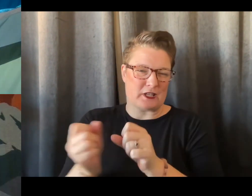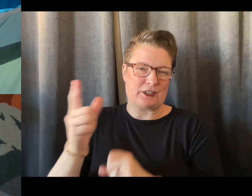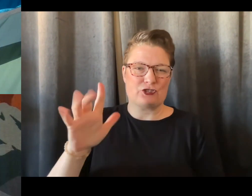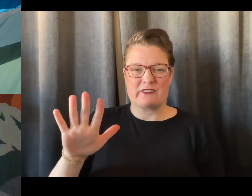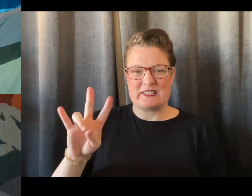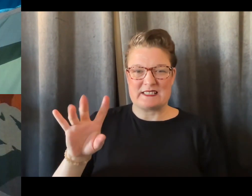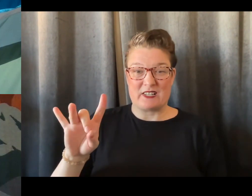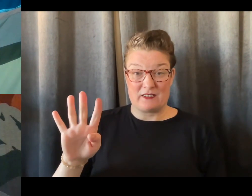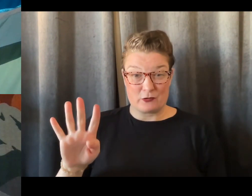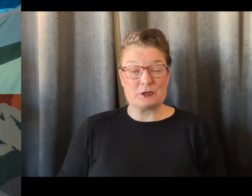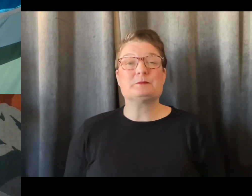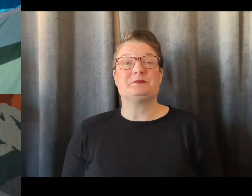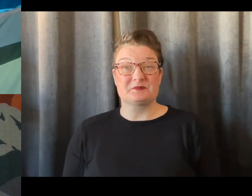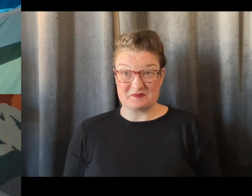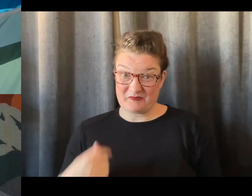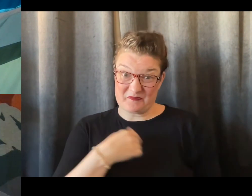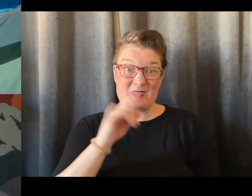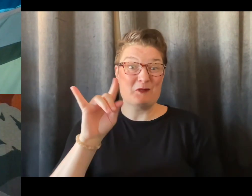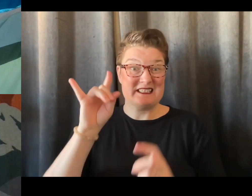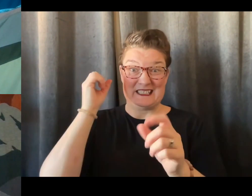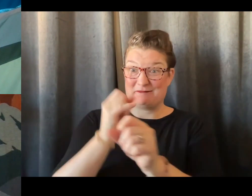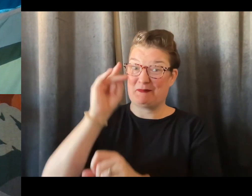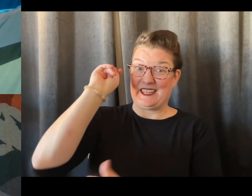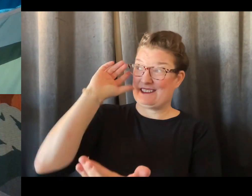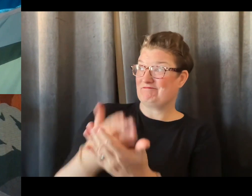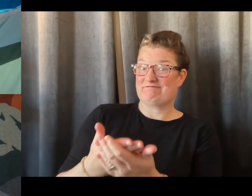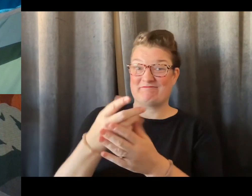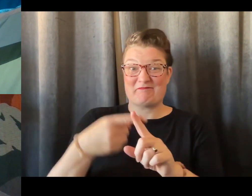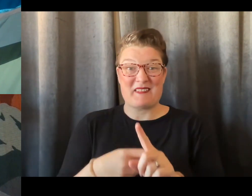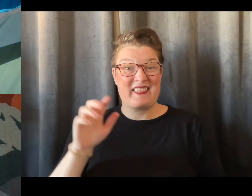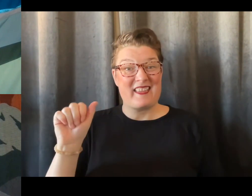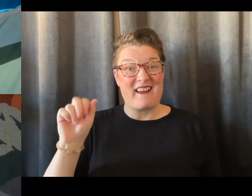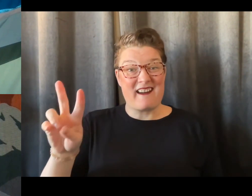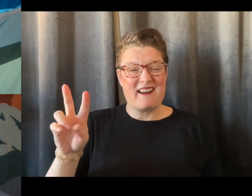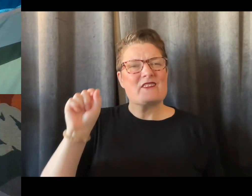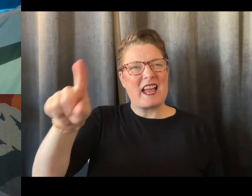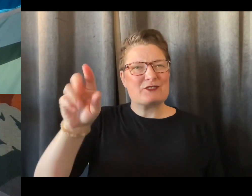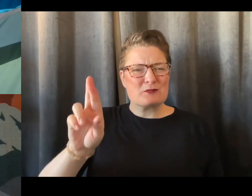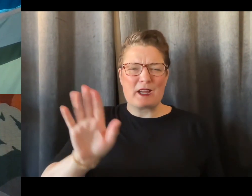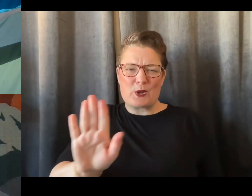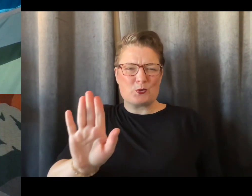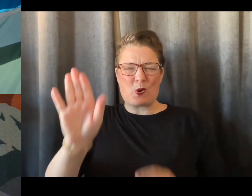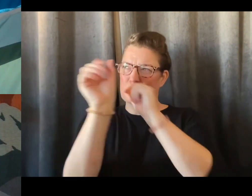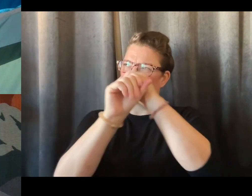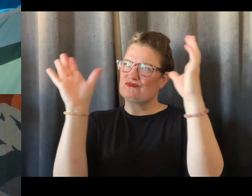So we have made it to the month of Av. Rebekah, what are your main associations with the month of Av?